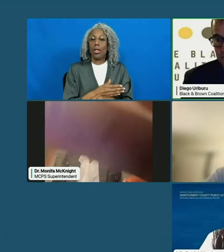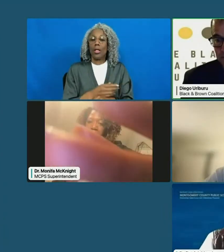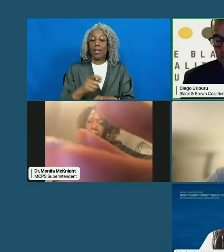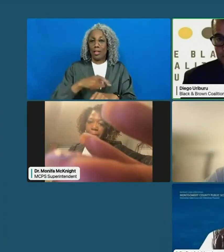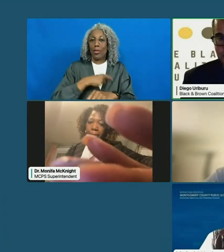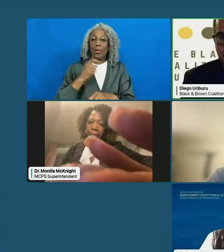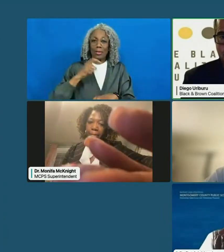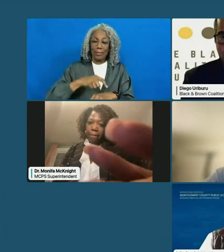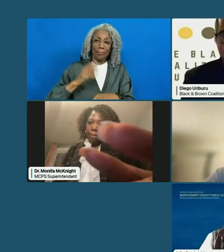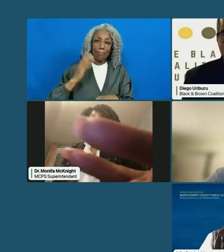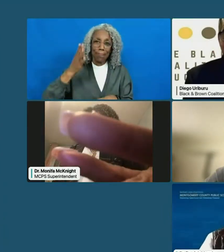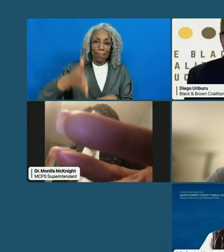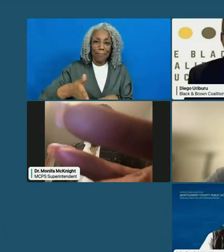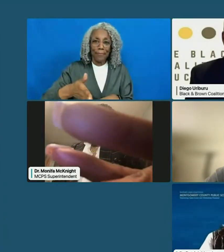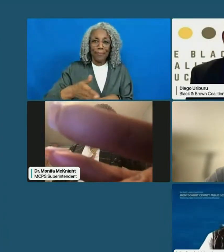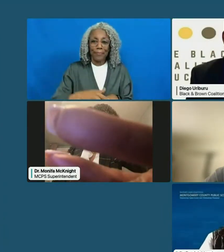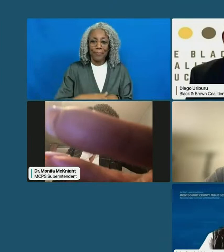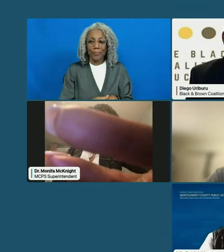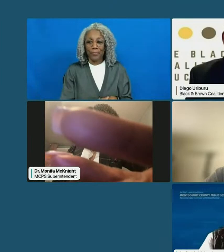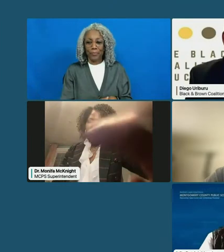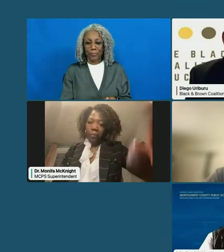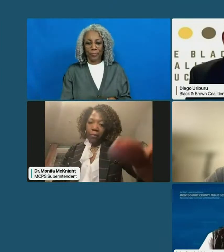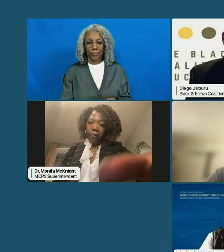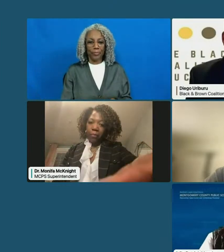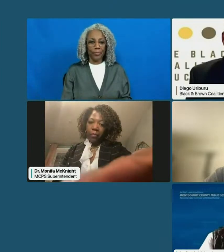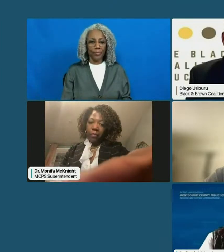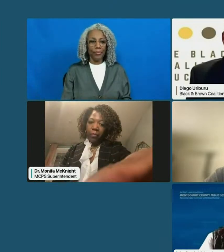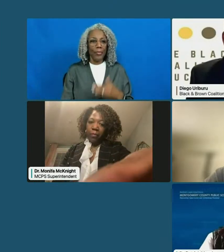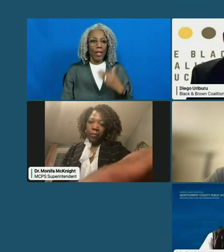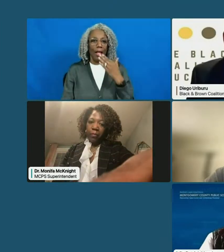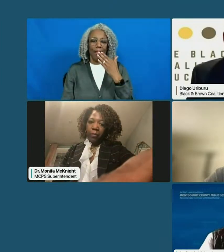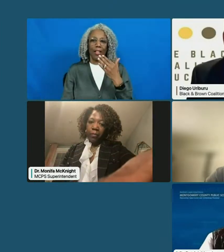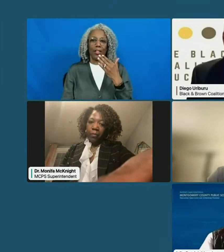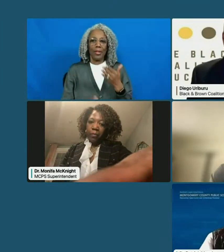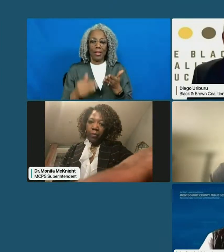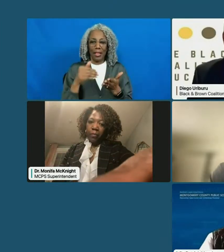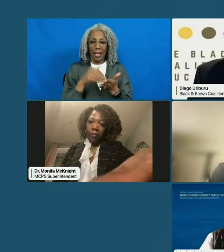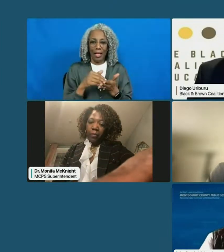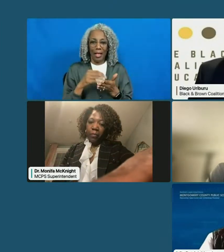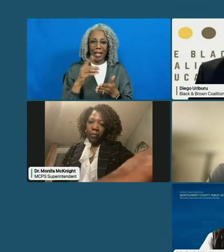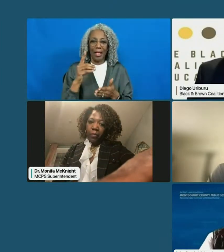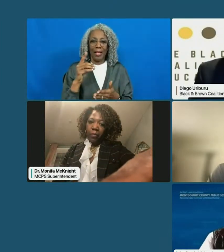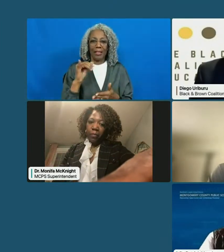is always room for improvement